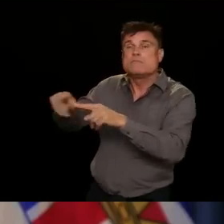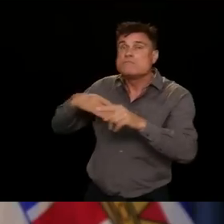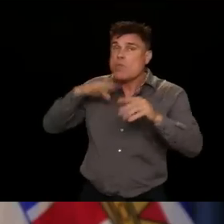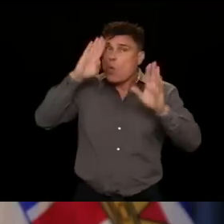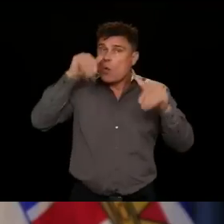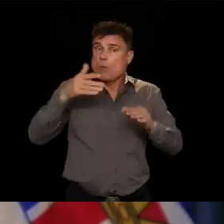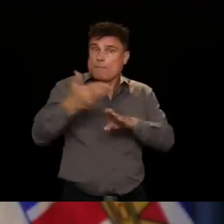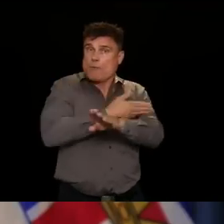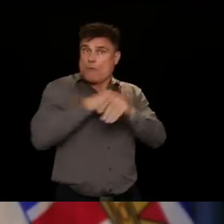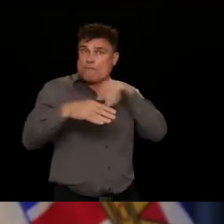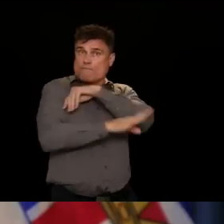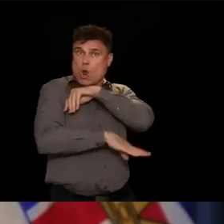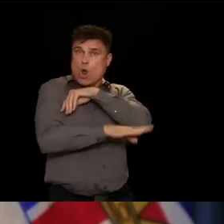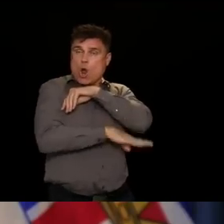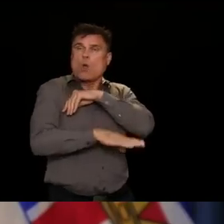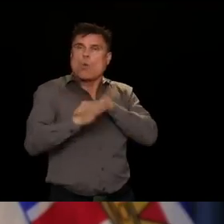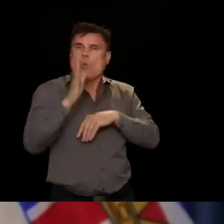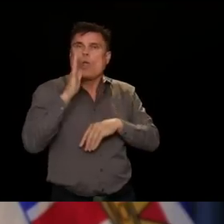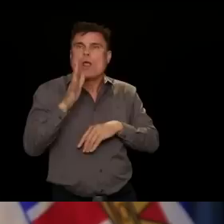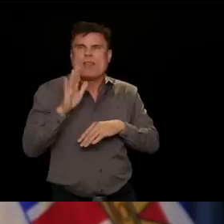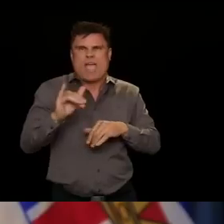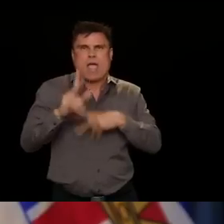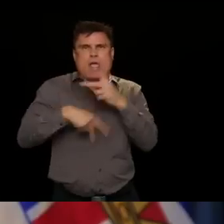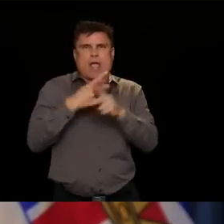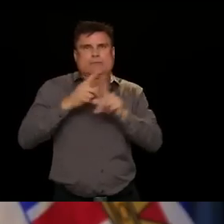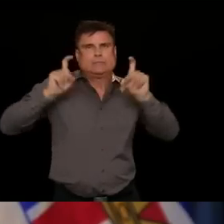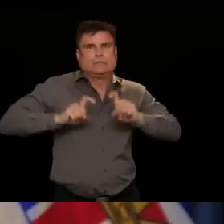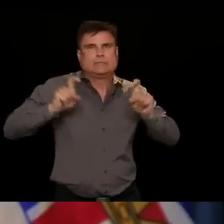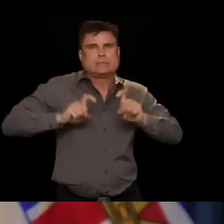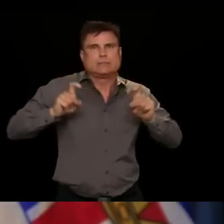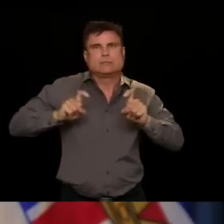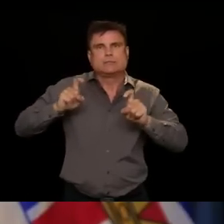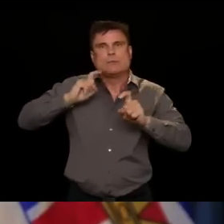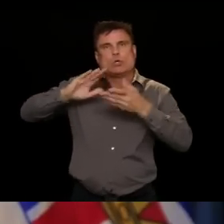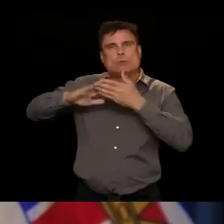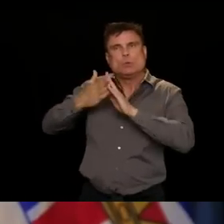That is something we are still working on. Around the world globally but also here in Canada.